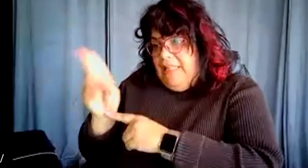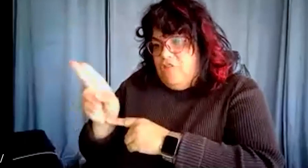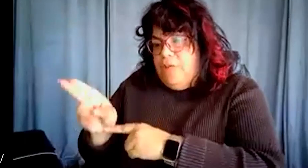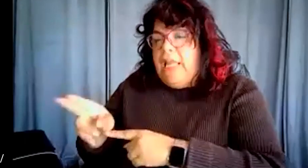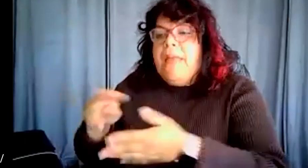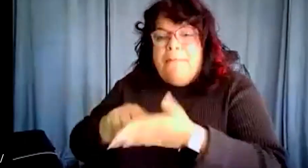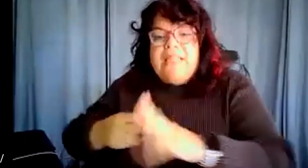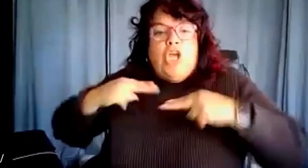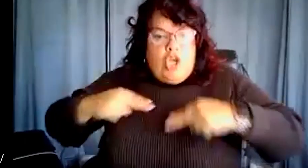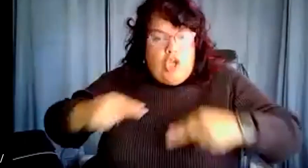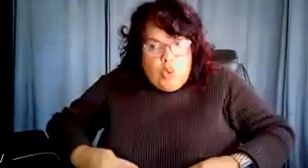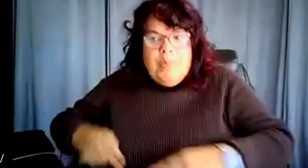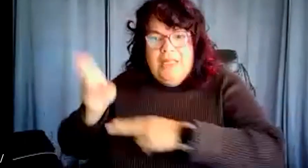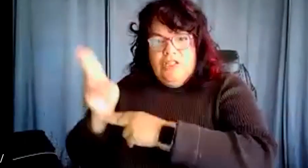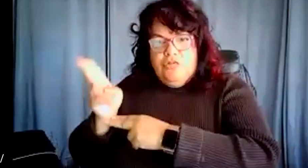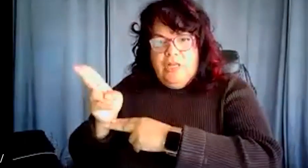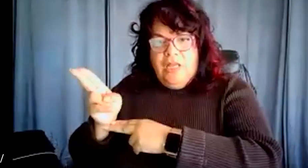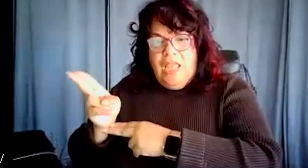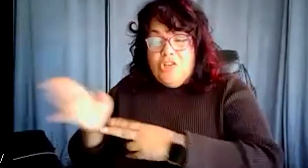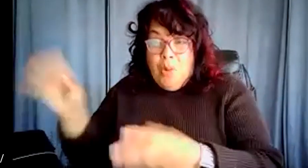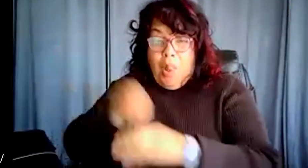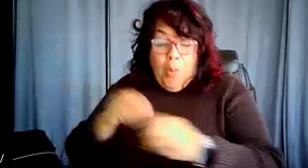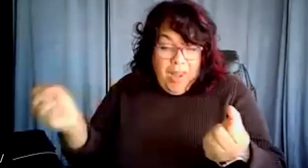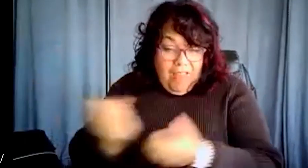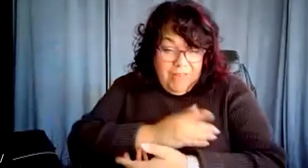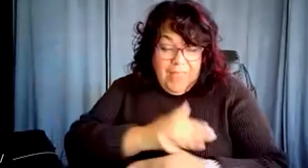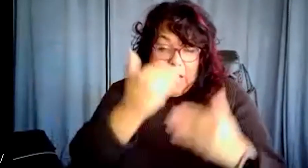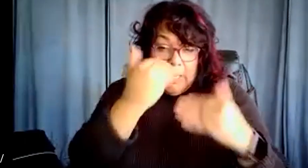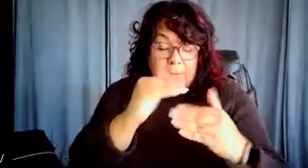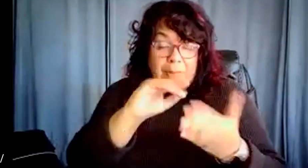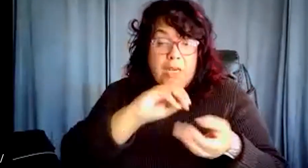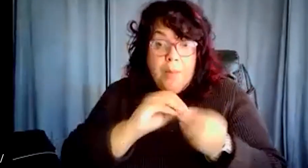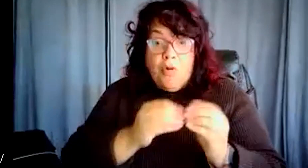it in X number of pages in a book simply is not possible.